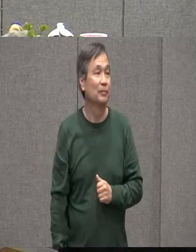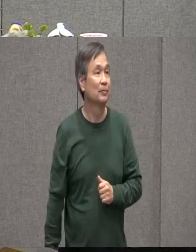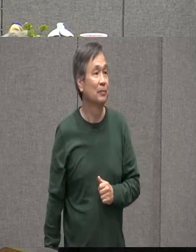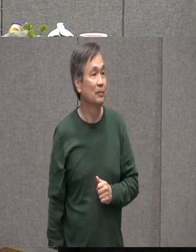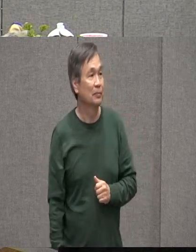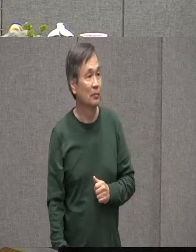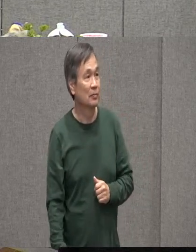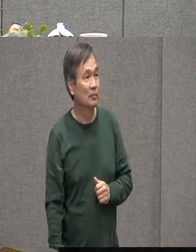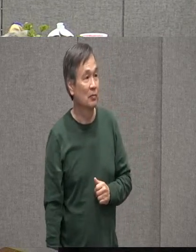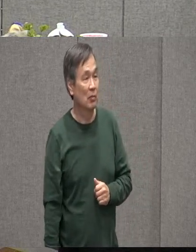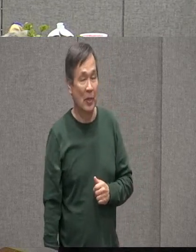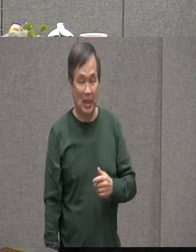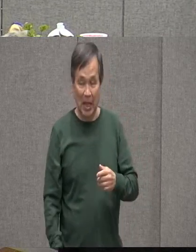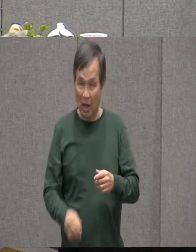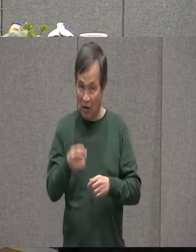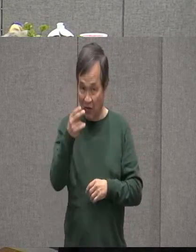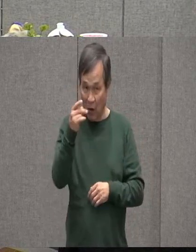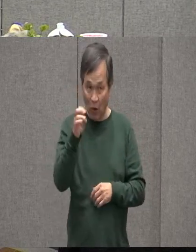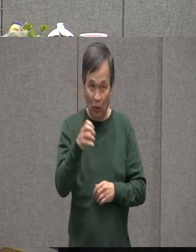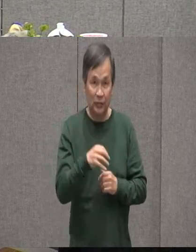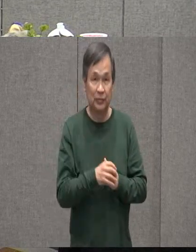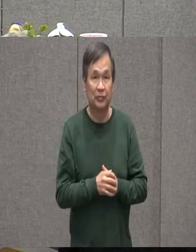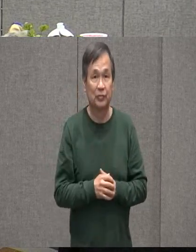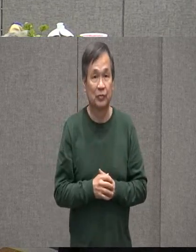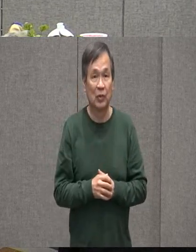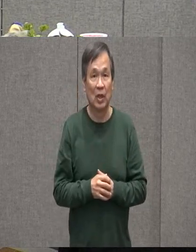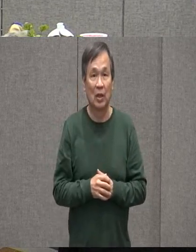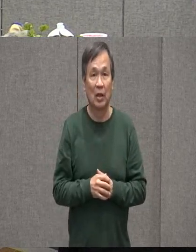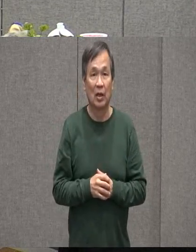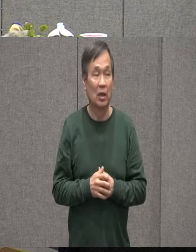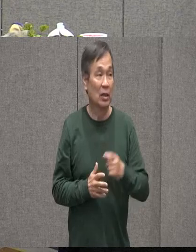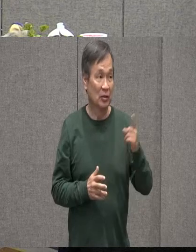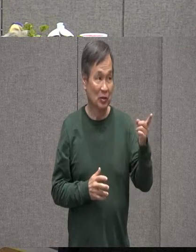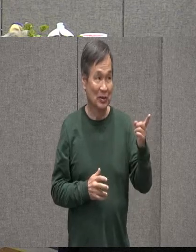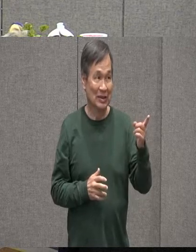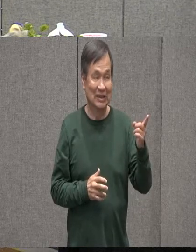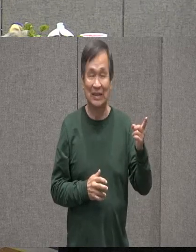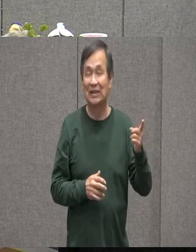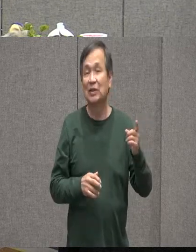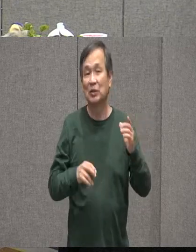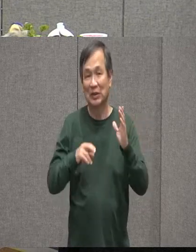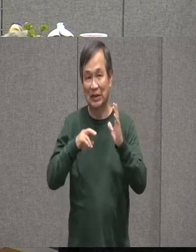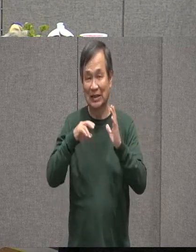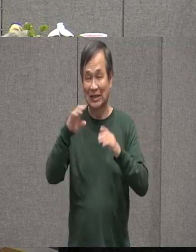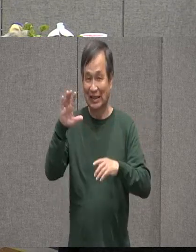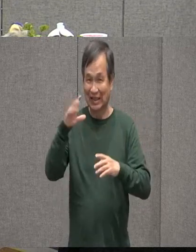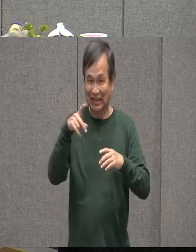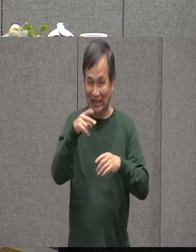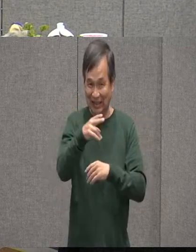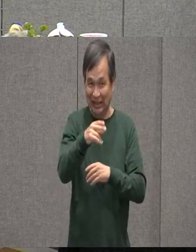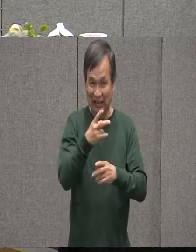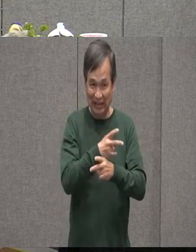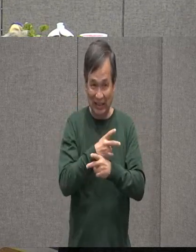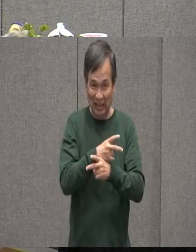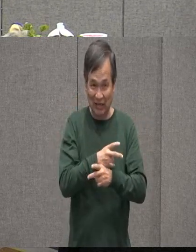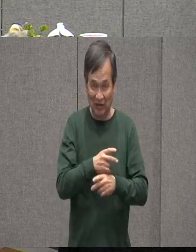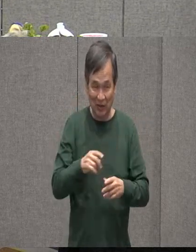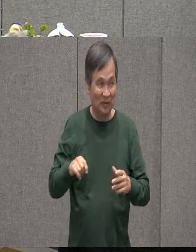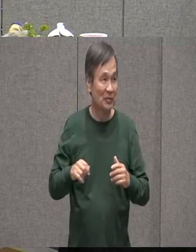Boom, I made a little hole. If you're gonna make holes with scissors, you just have to be really careful because you don't wanna hurt yourself.